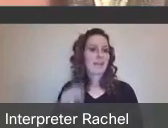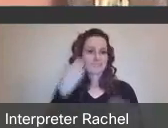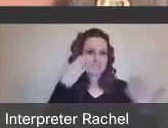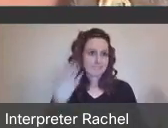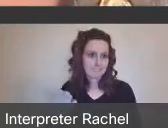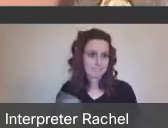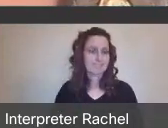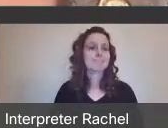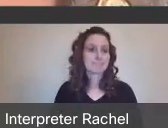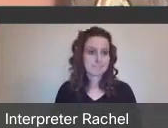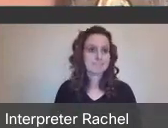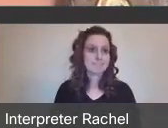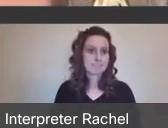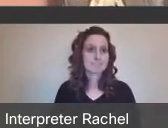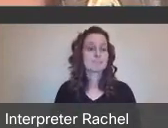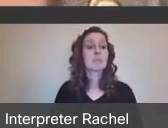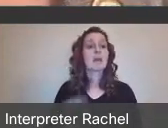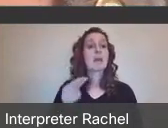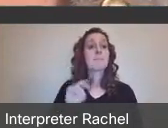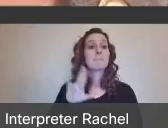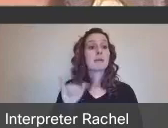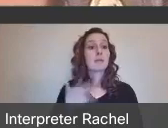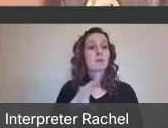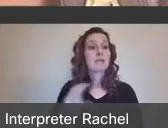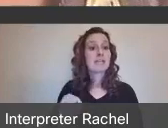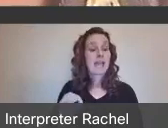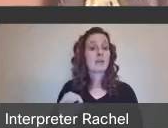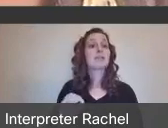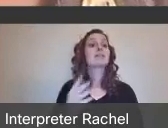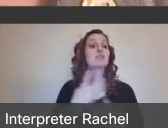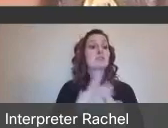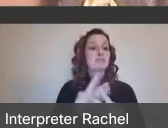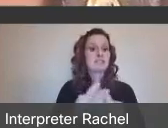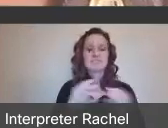At the Montgomery County Correctional Facility the situation remains stable.